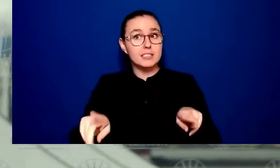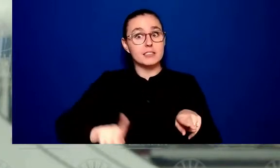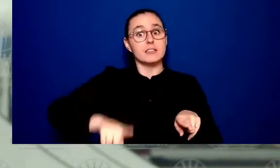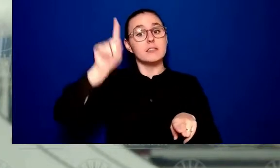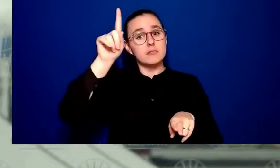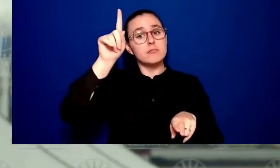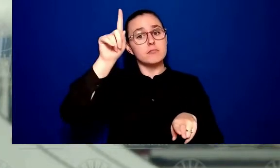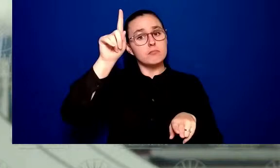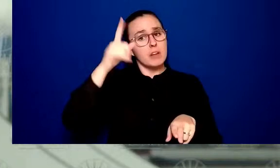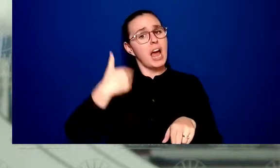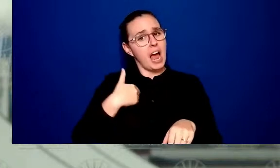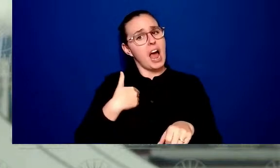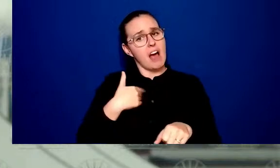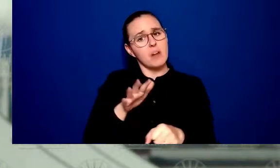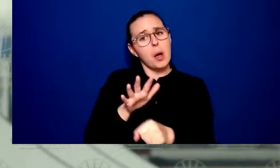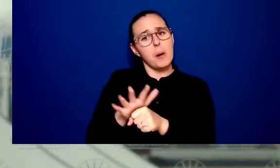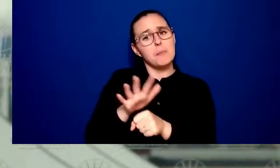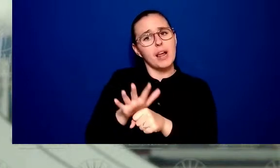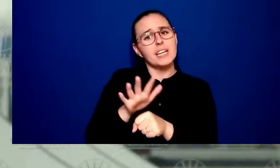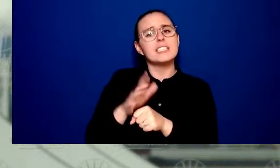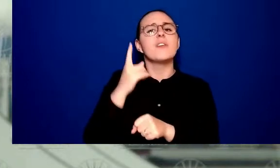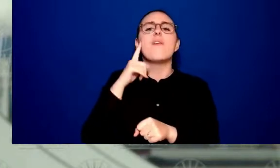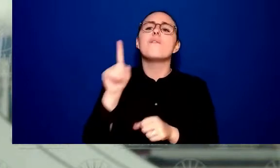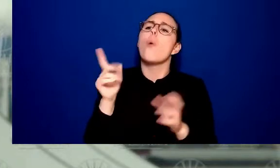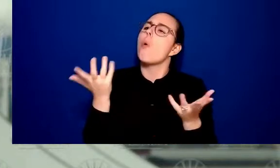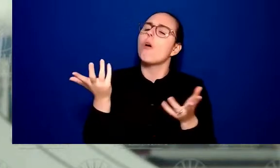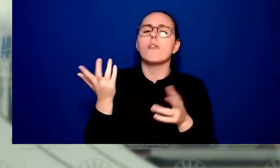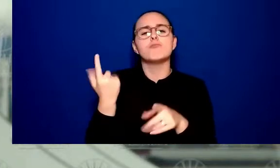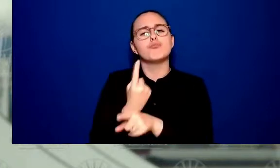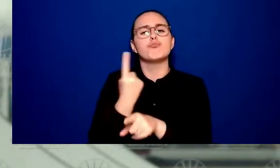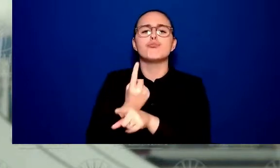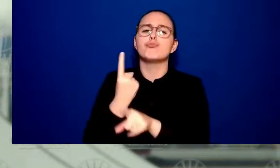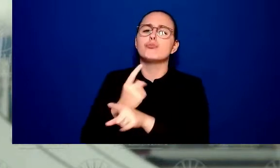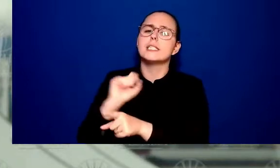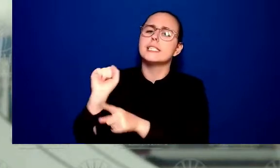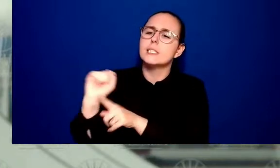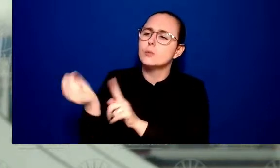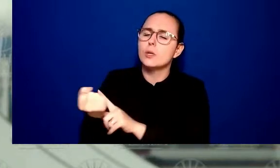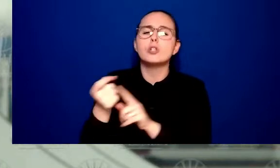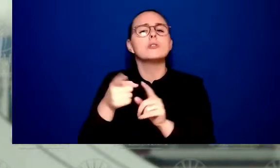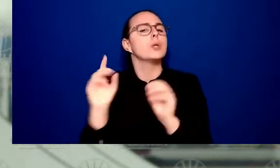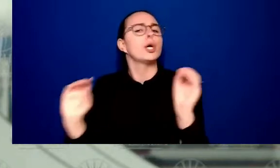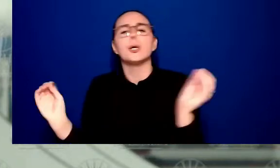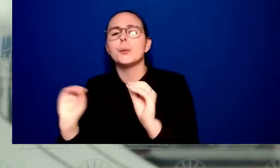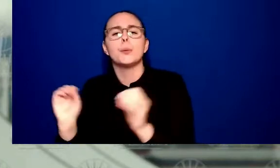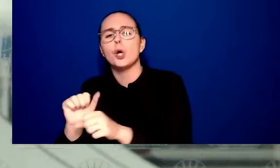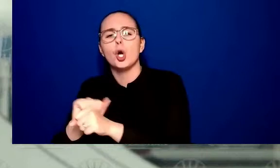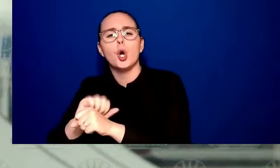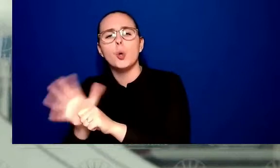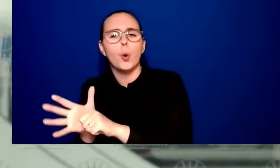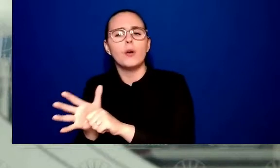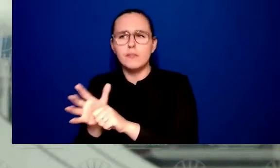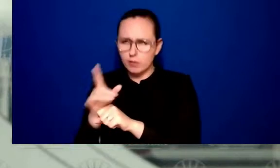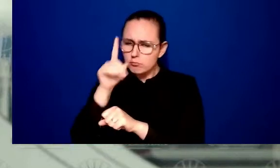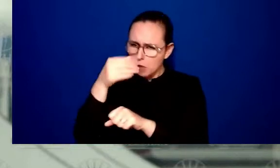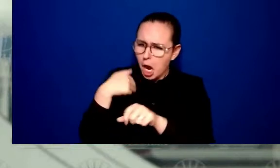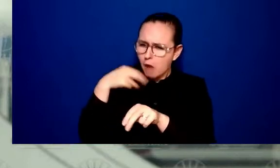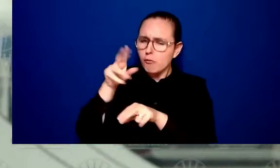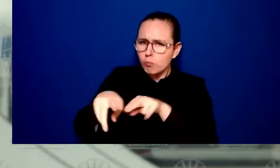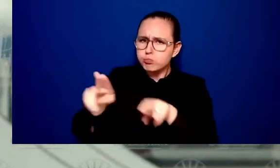there in ordinary circumstances, pre pandemic circumstances for critical care, although there are many challenges everywhere